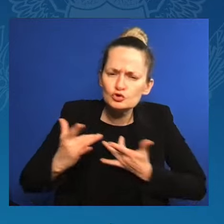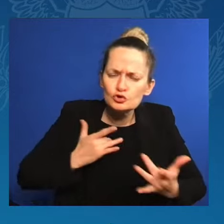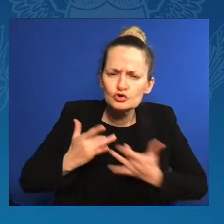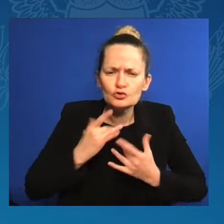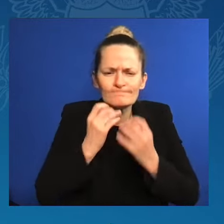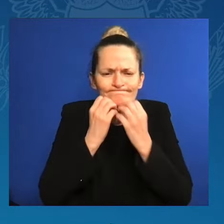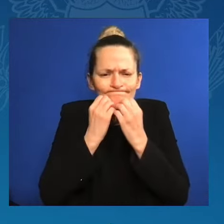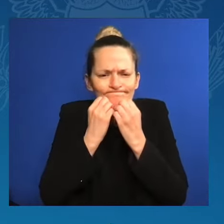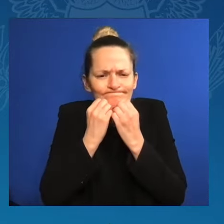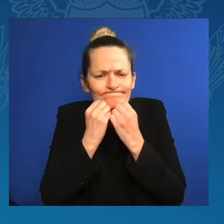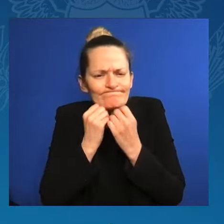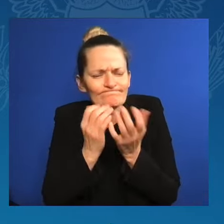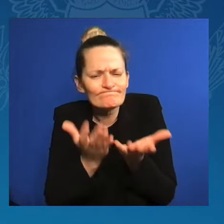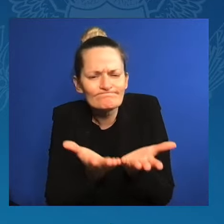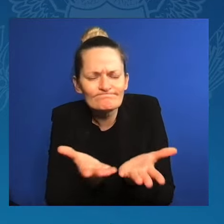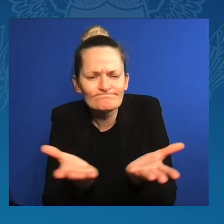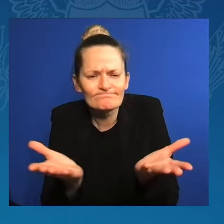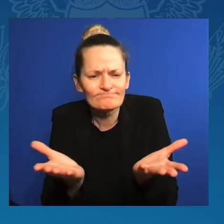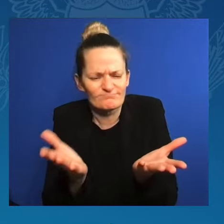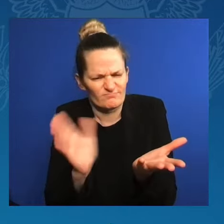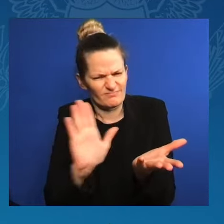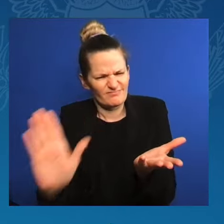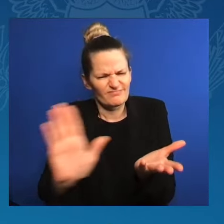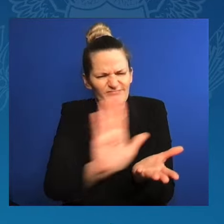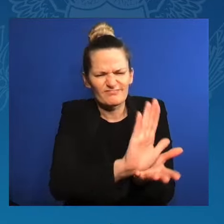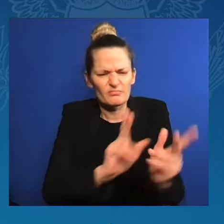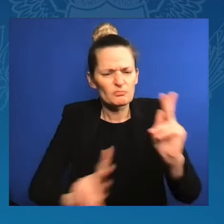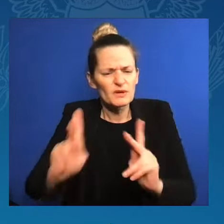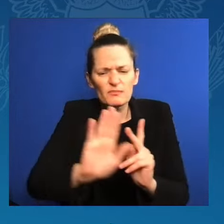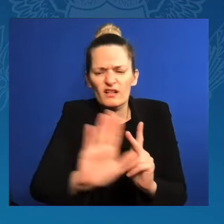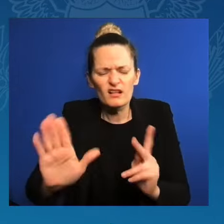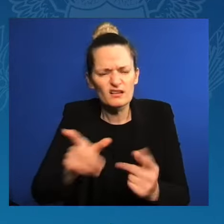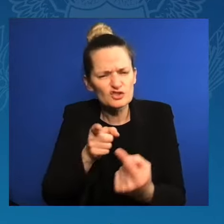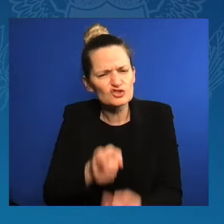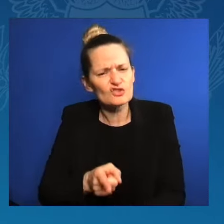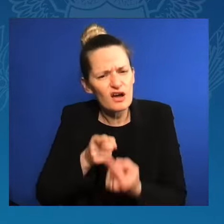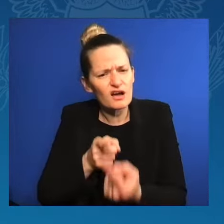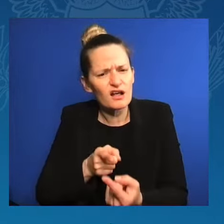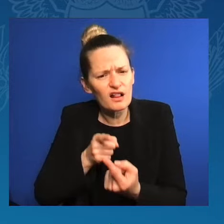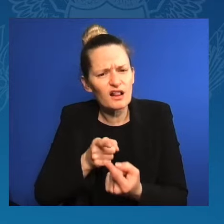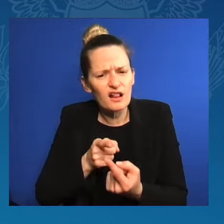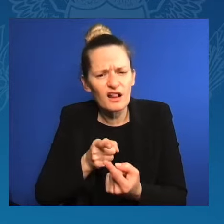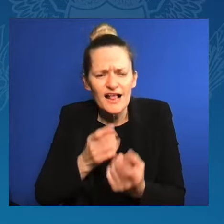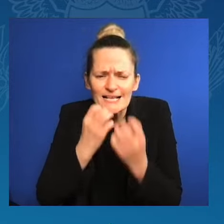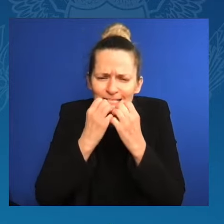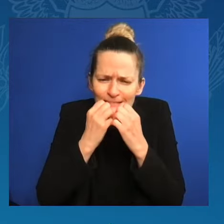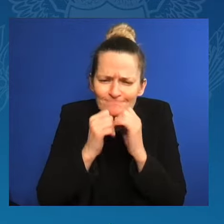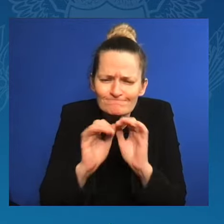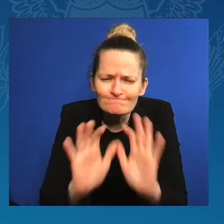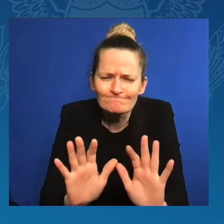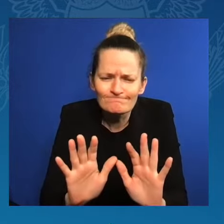This having been the approach, by the way, of people from Kentucky to California, voters of every party,